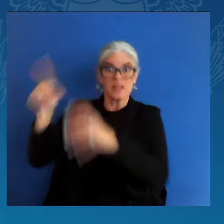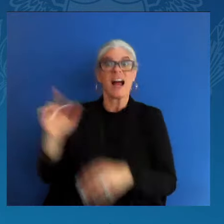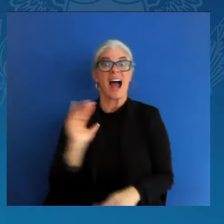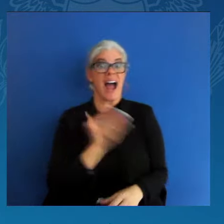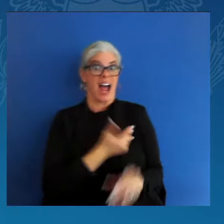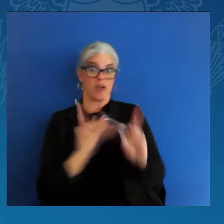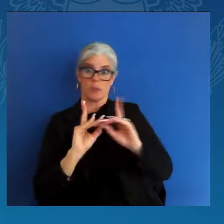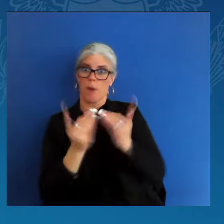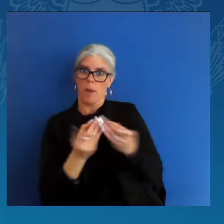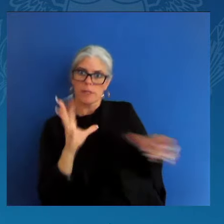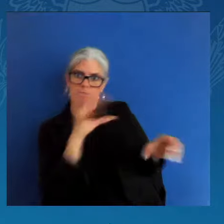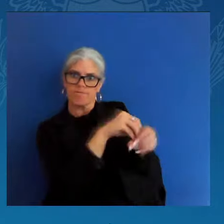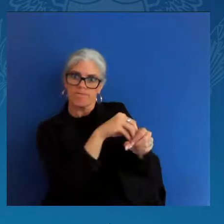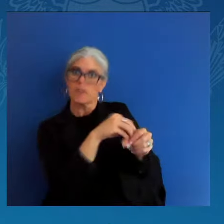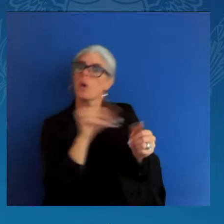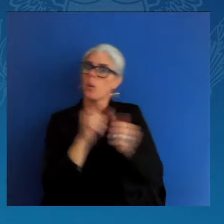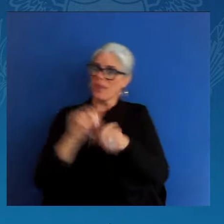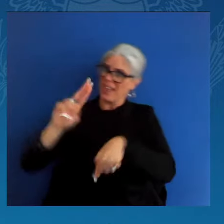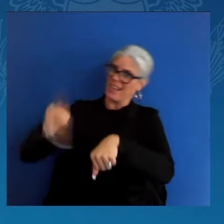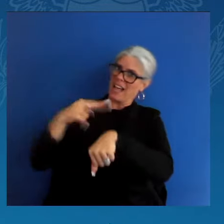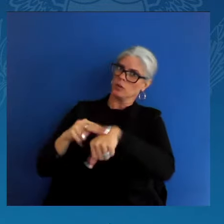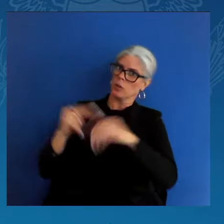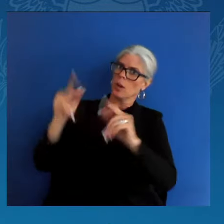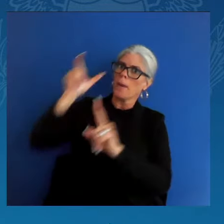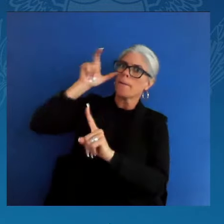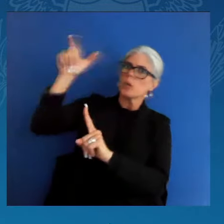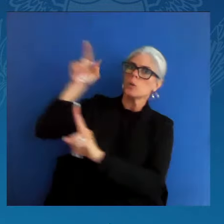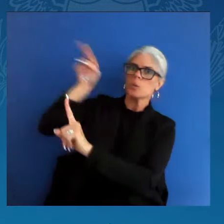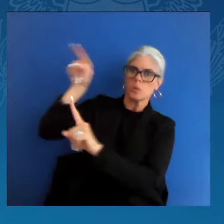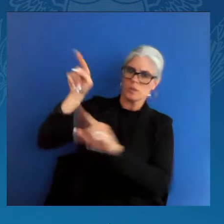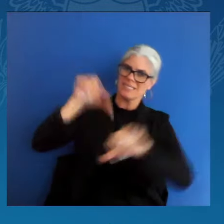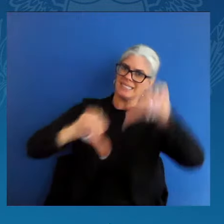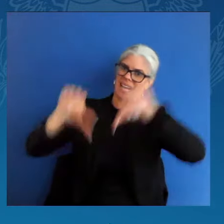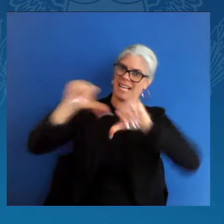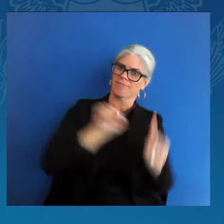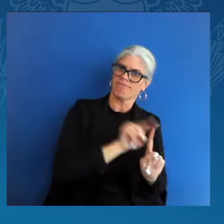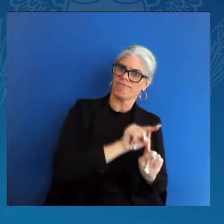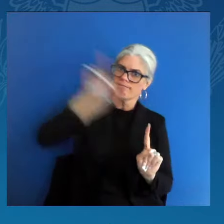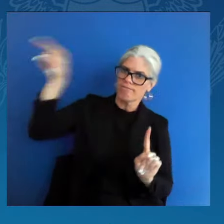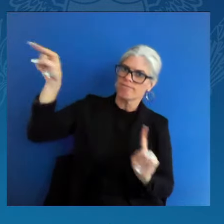on behalf of industries technological advancement drives towards its implementation.